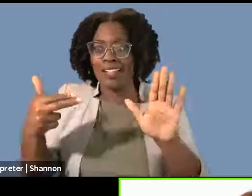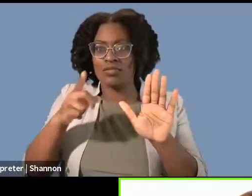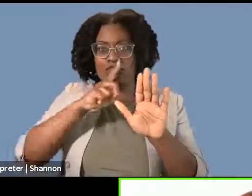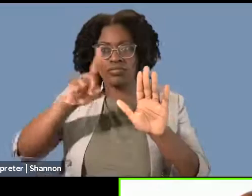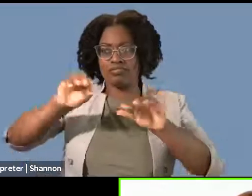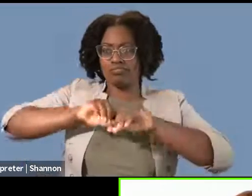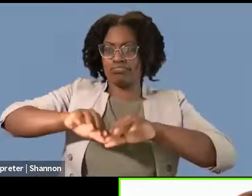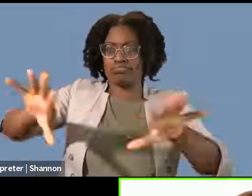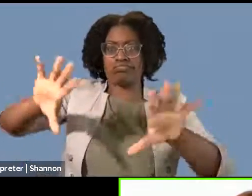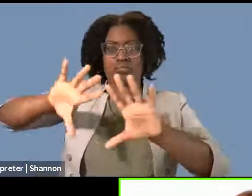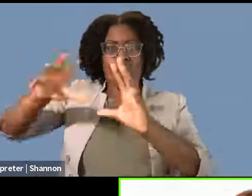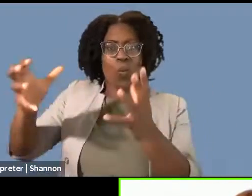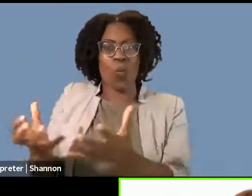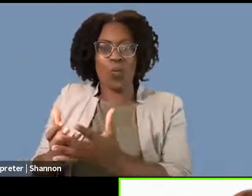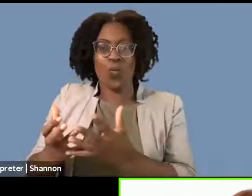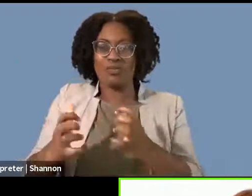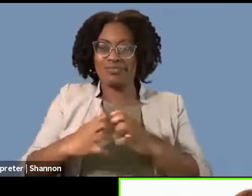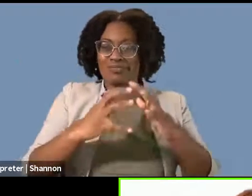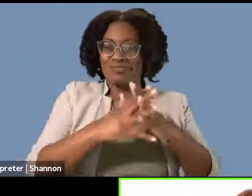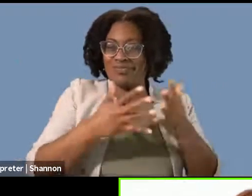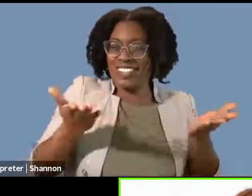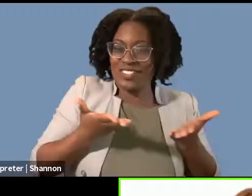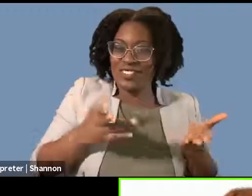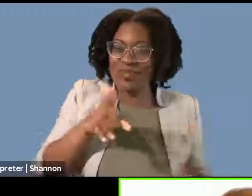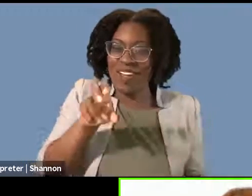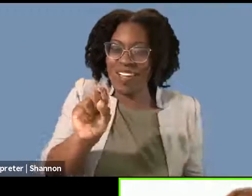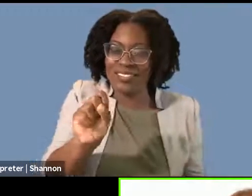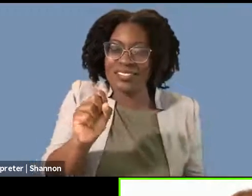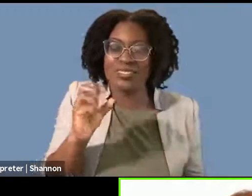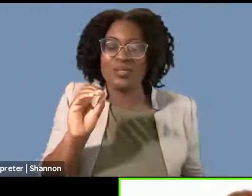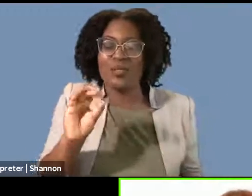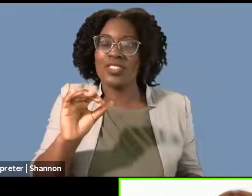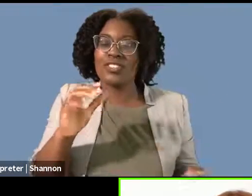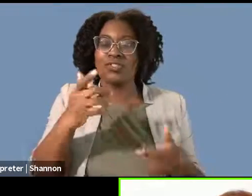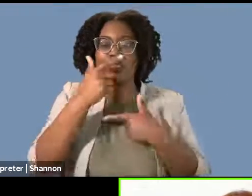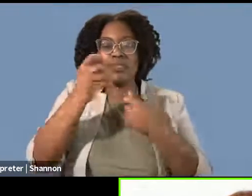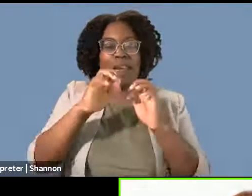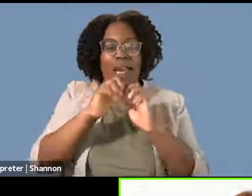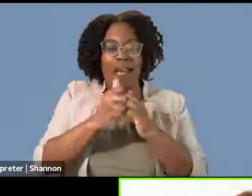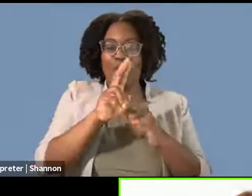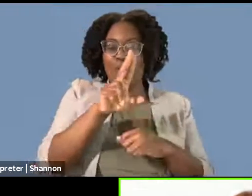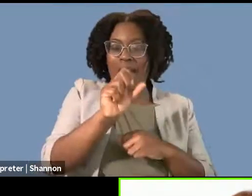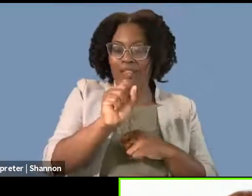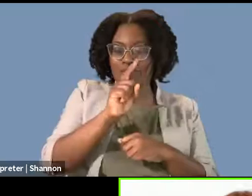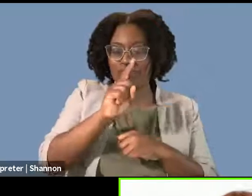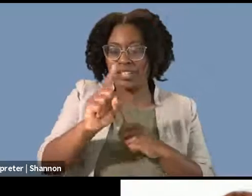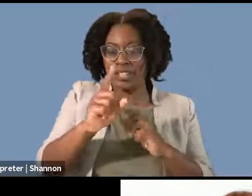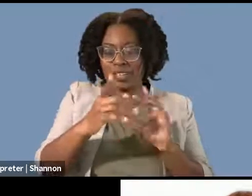globally is often produced here as well. Take the floor. TERRI GIVENS: No worries. There